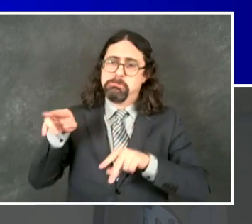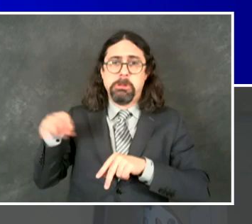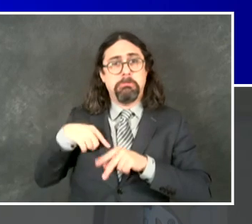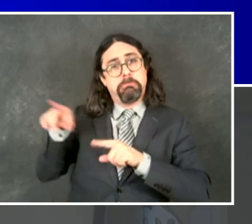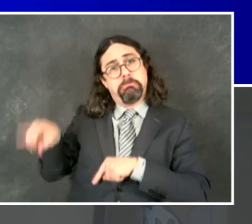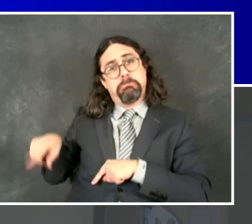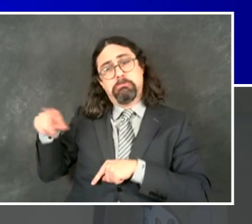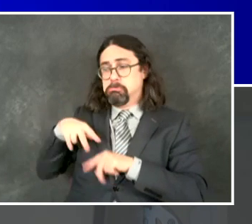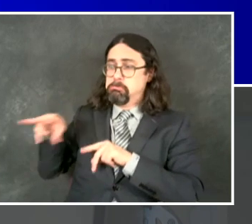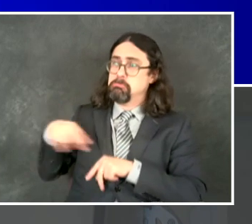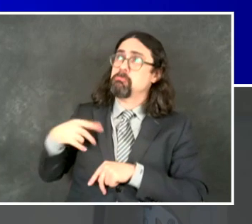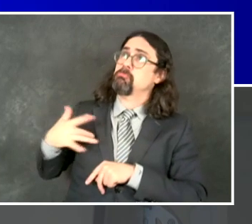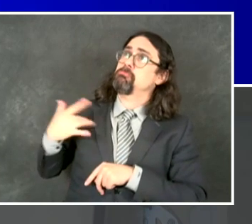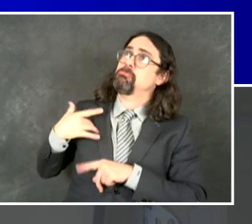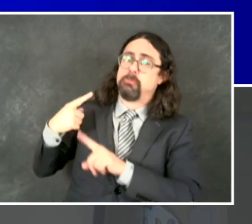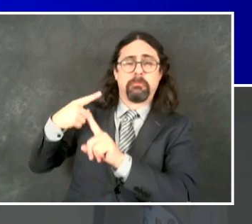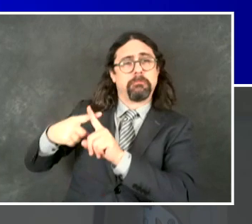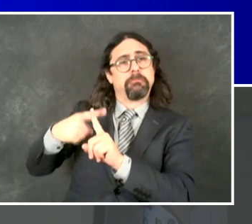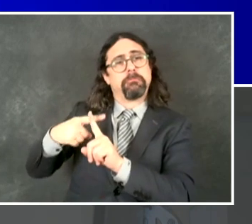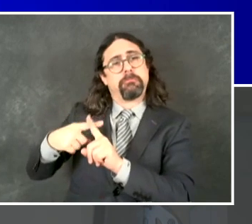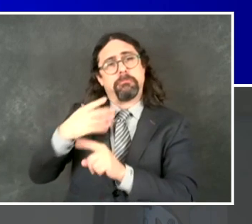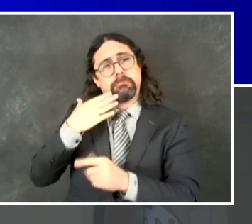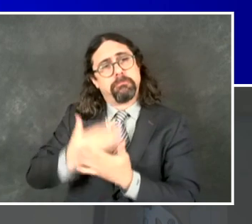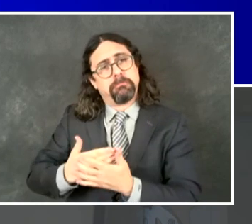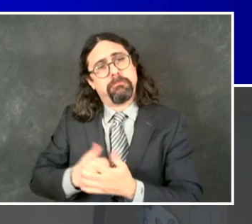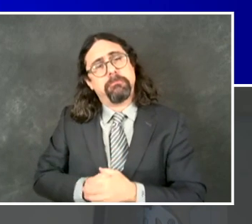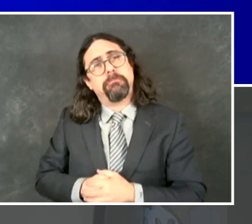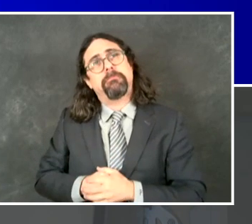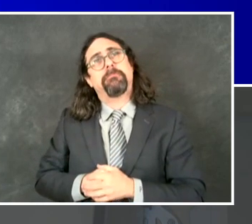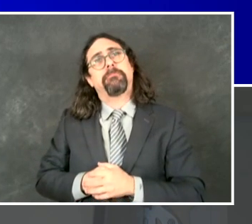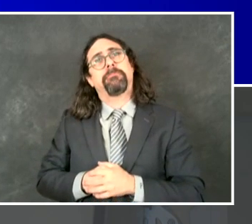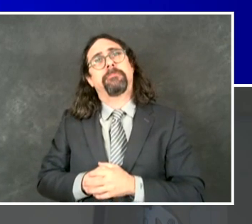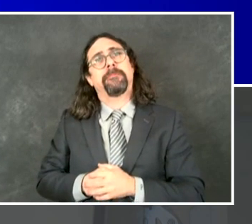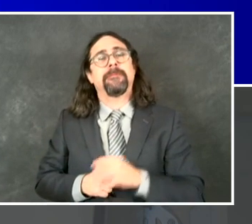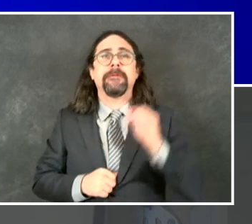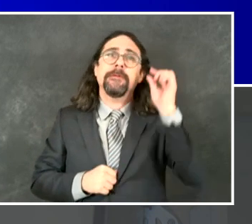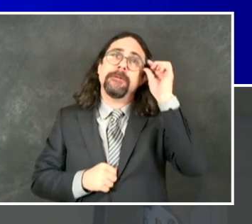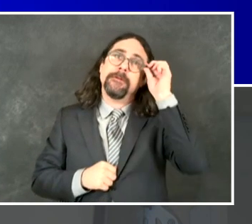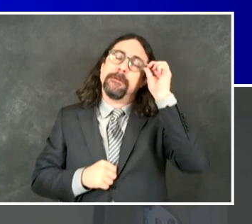BUT BROADLY GOOD AND WE KEEP